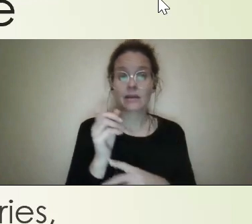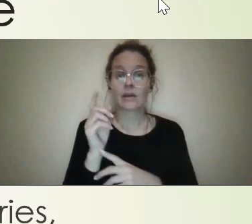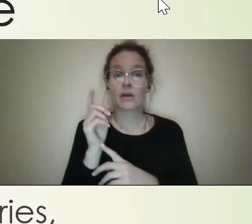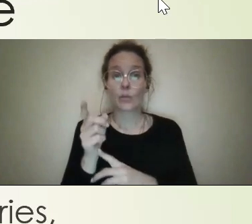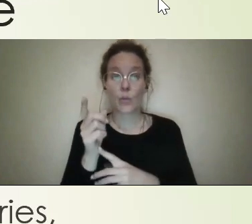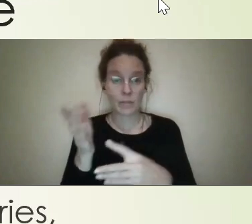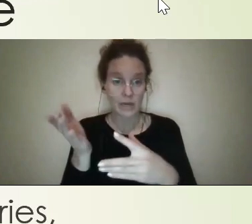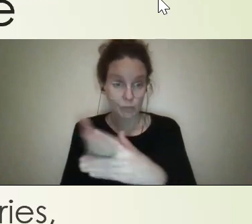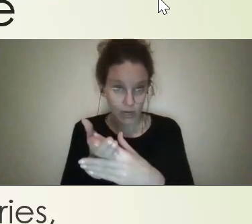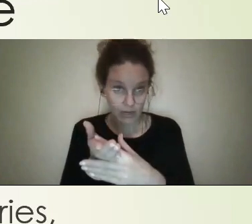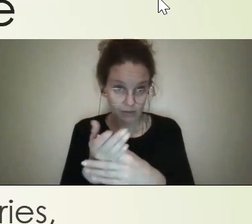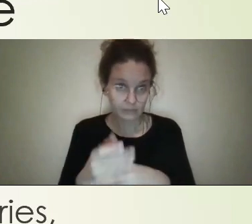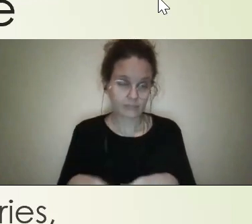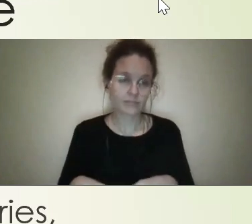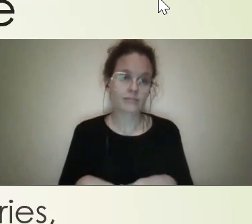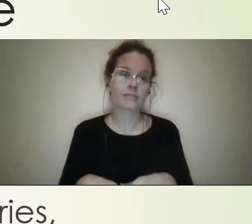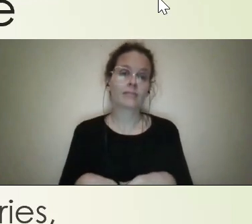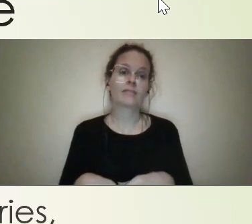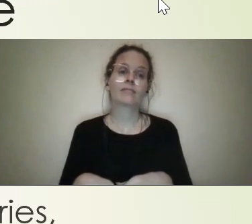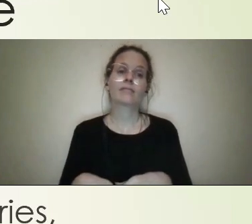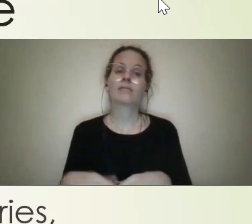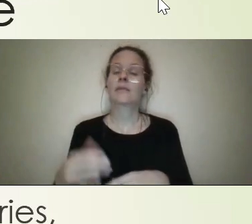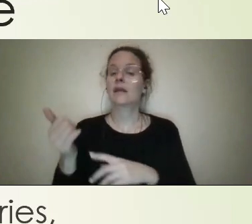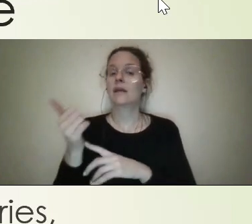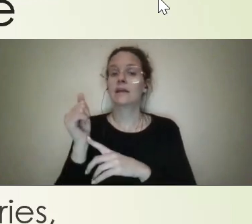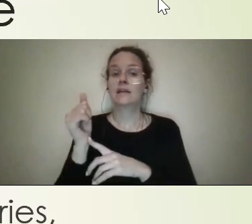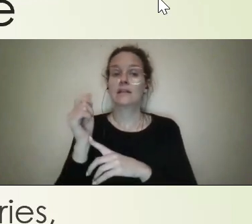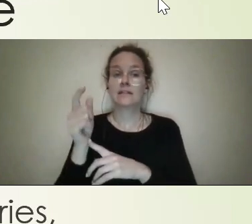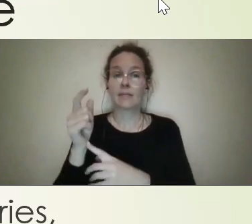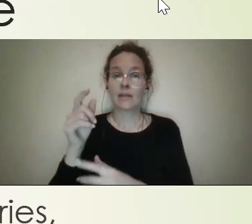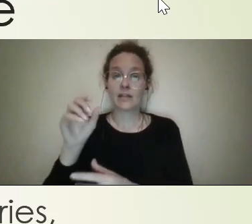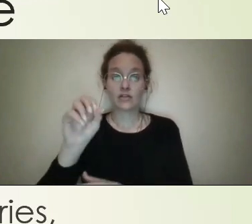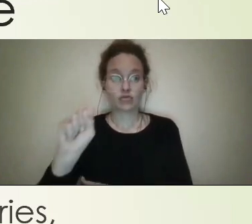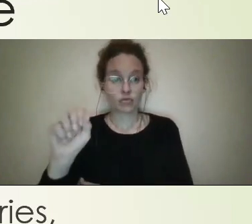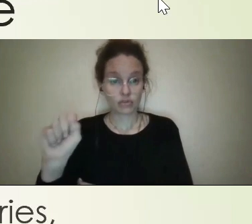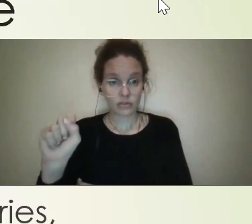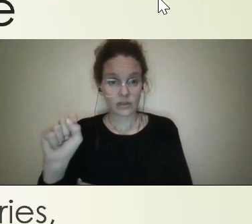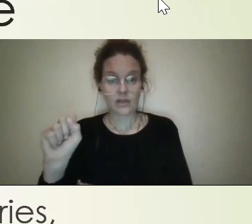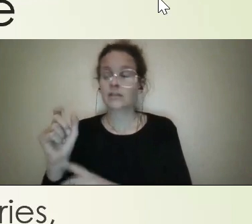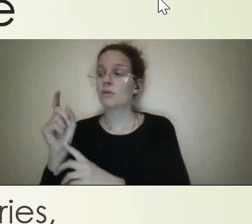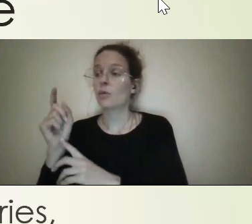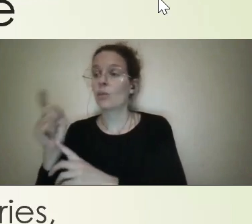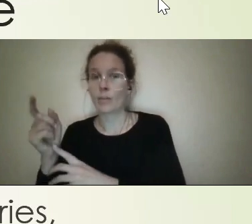they get 10 minutes of social studies and then a one minute break. Something like